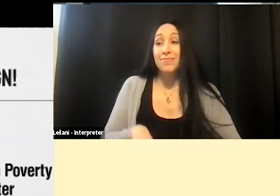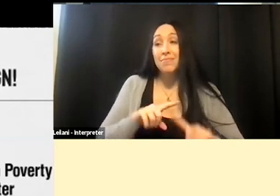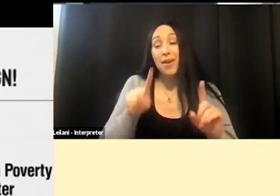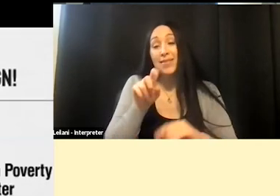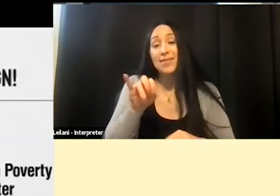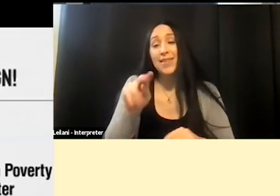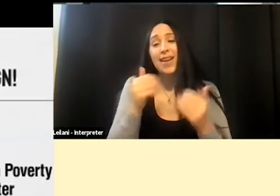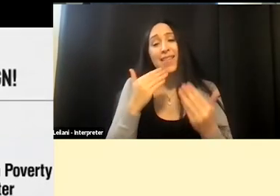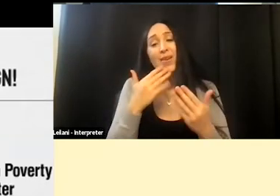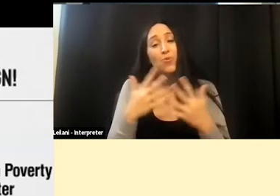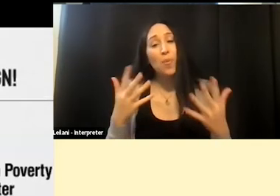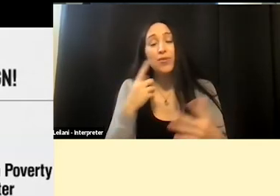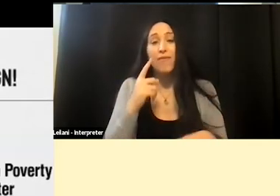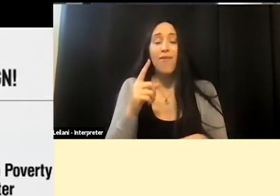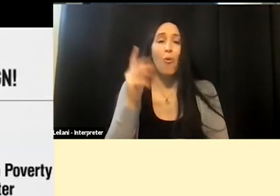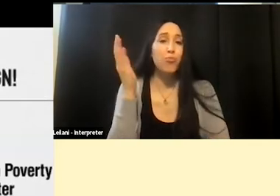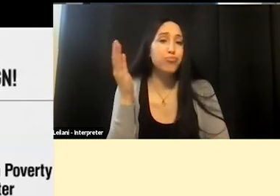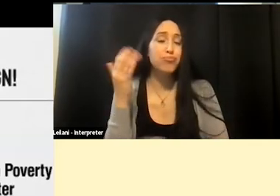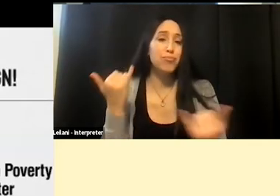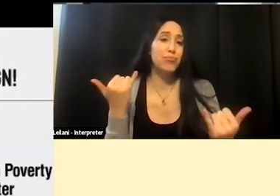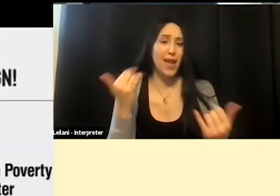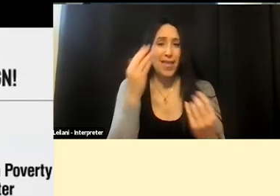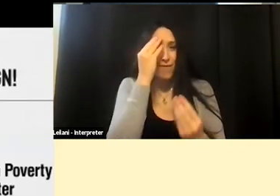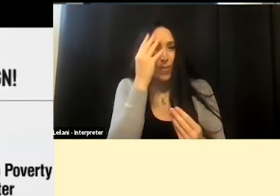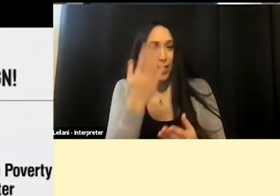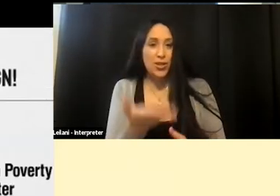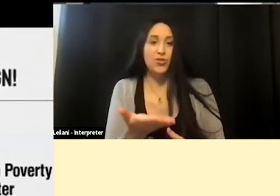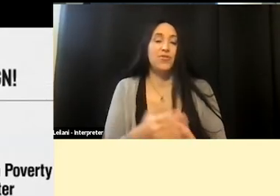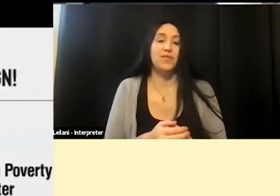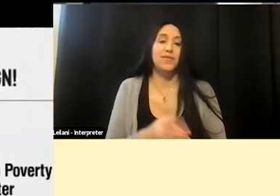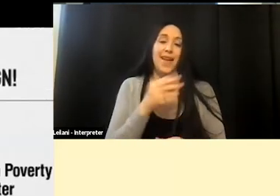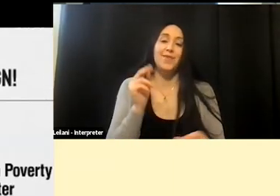for sharing this information with us today and joining us today.